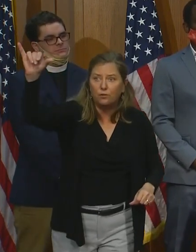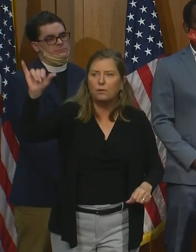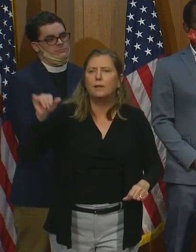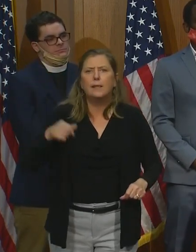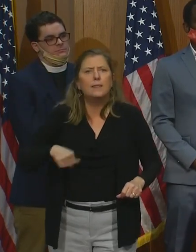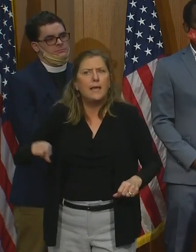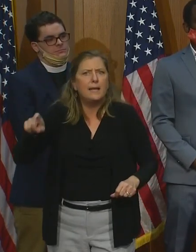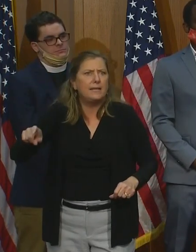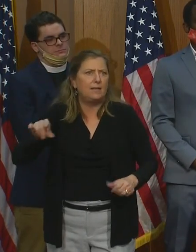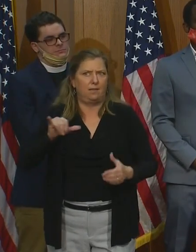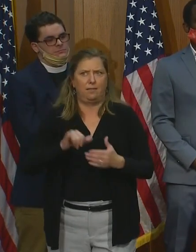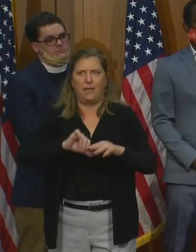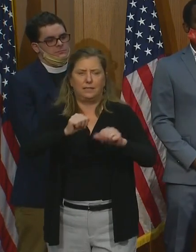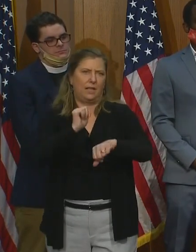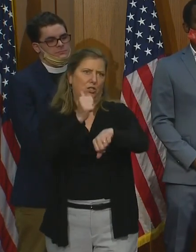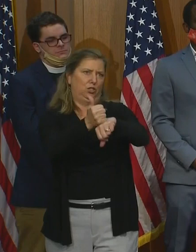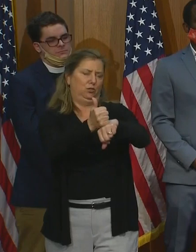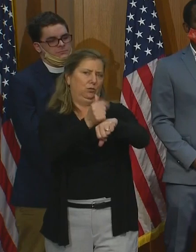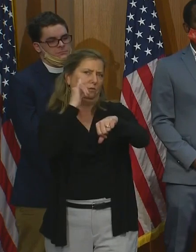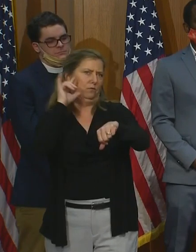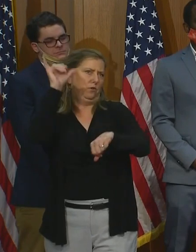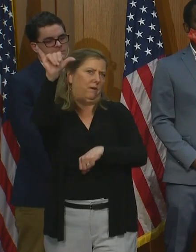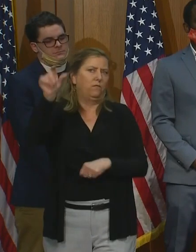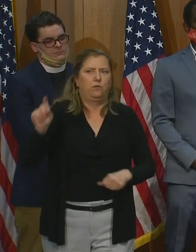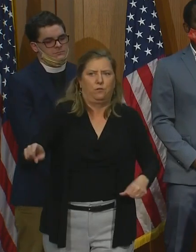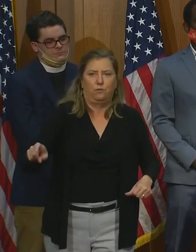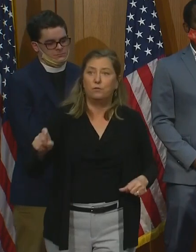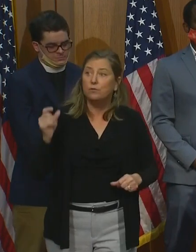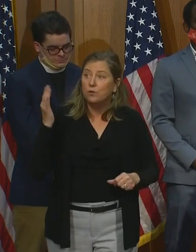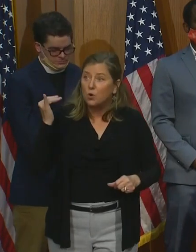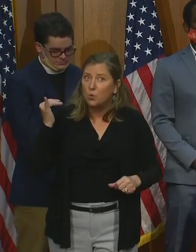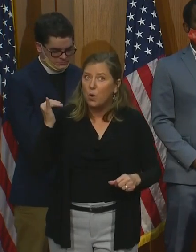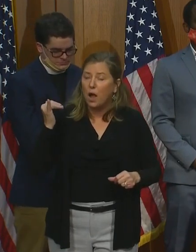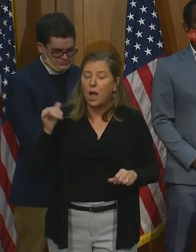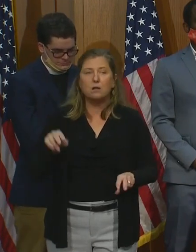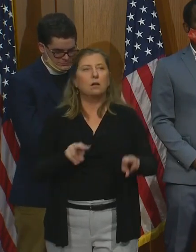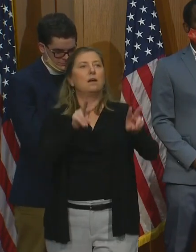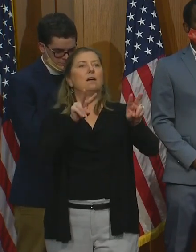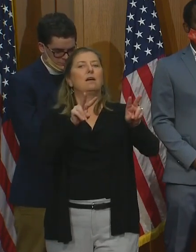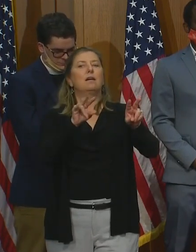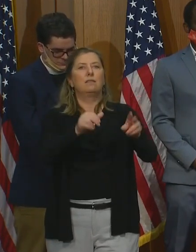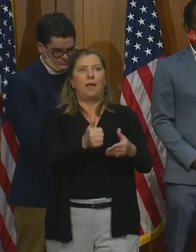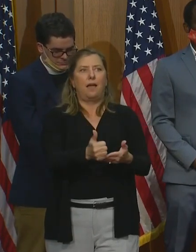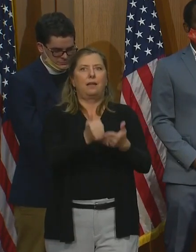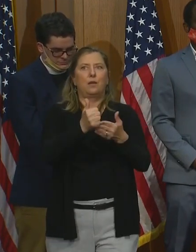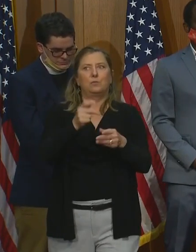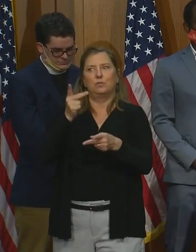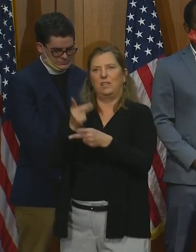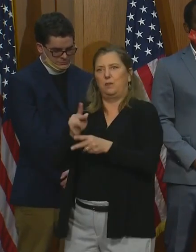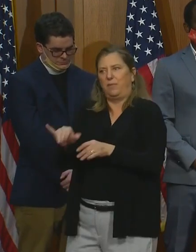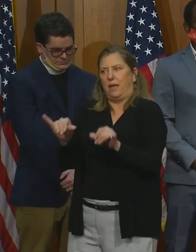STATUES TO REMAIN FOREVER. THEY NEED THE STATUES TO STAY